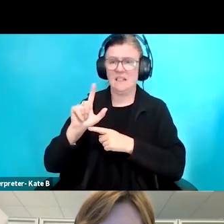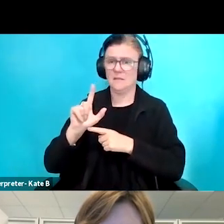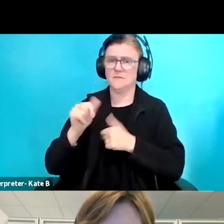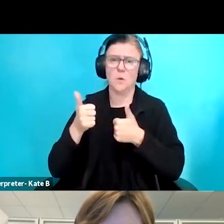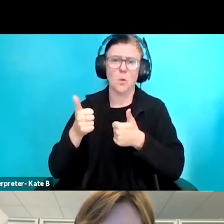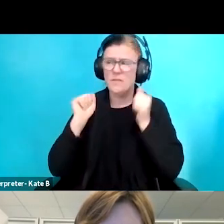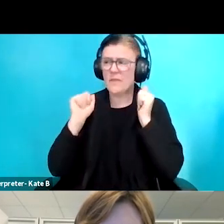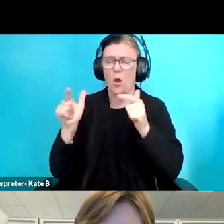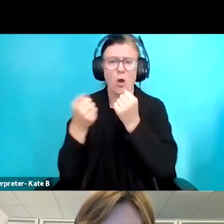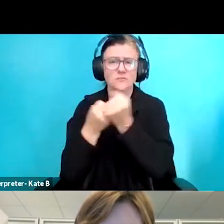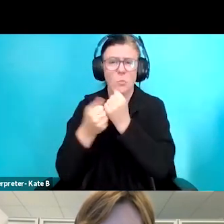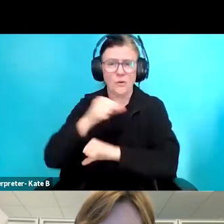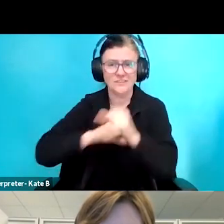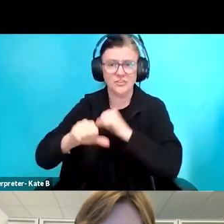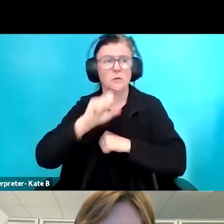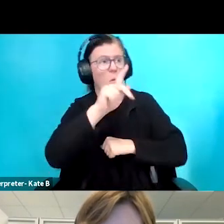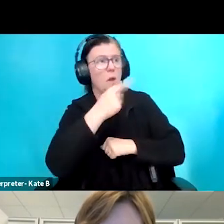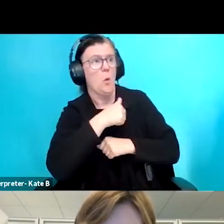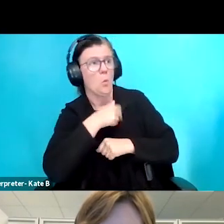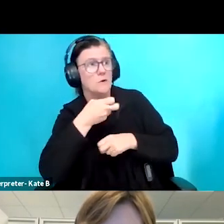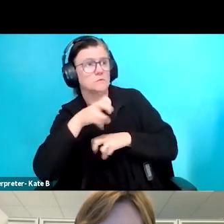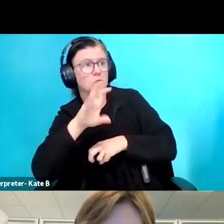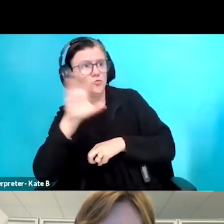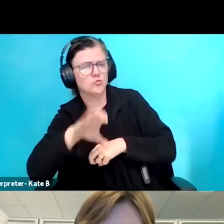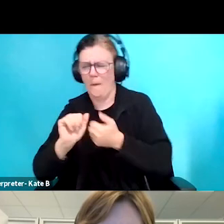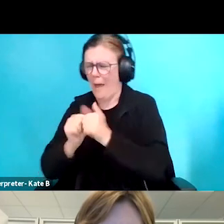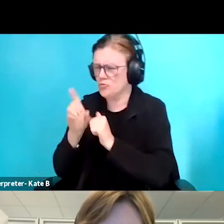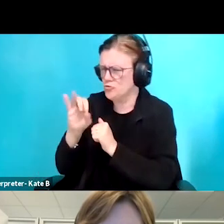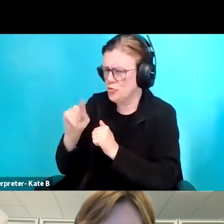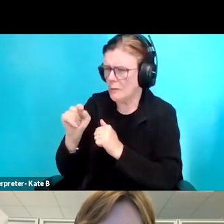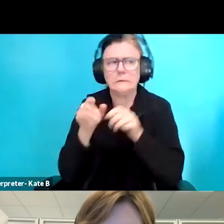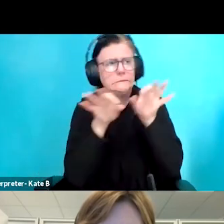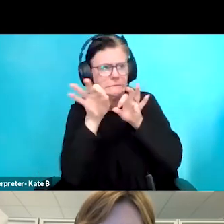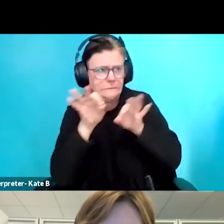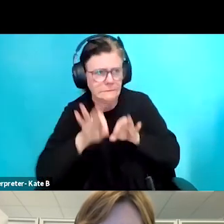in tran making those transitions to online delivery. They developed and shared video